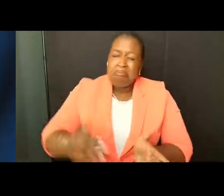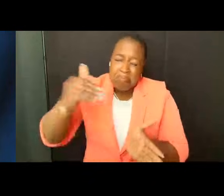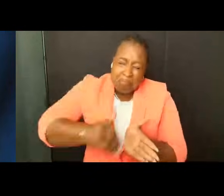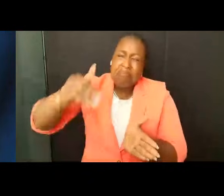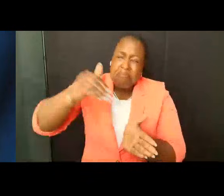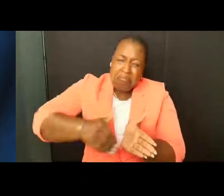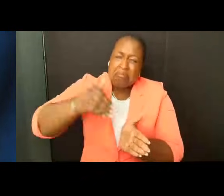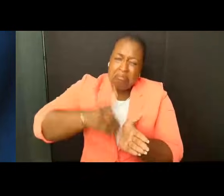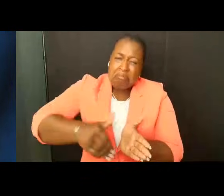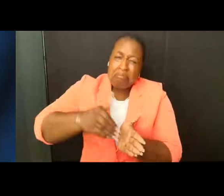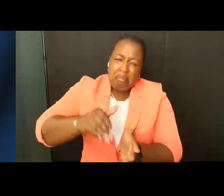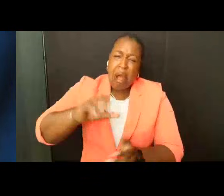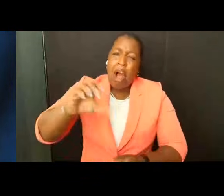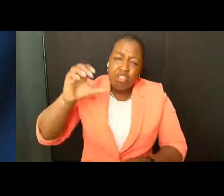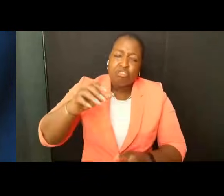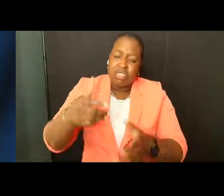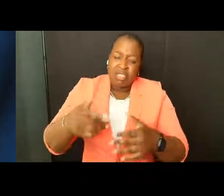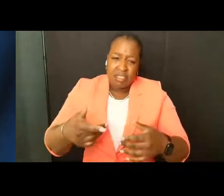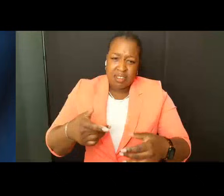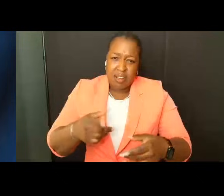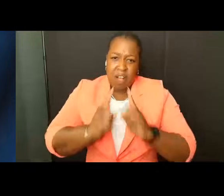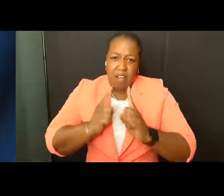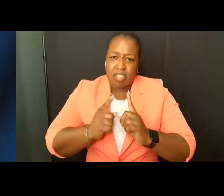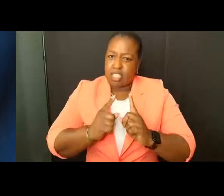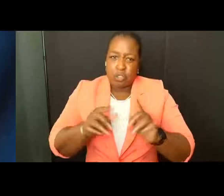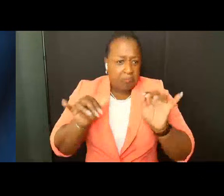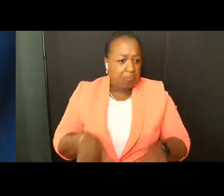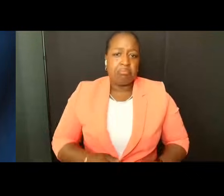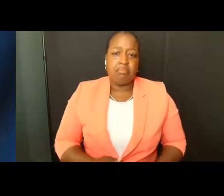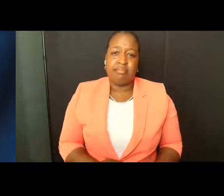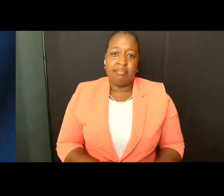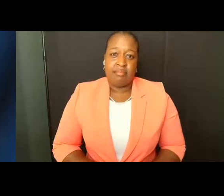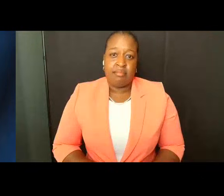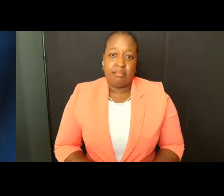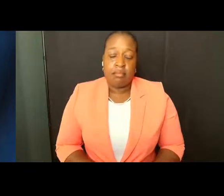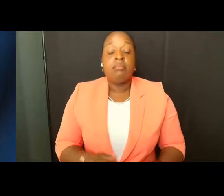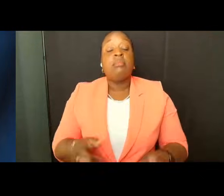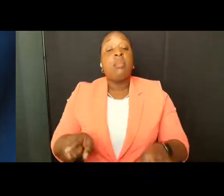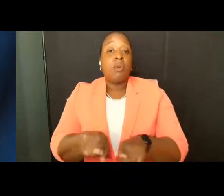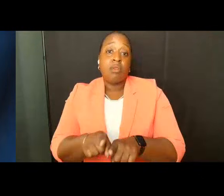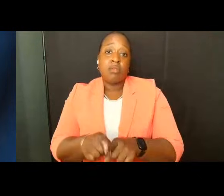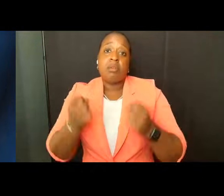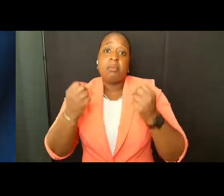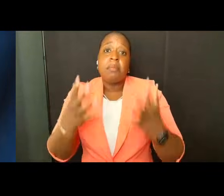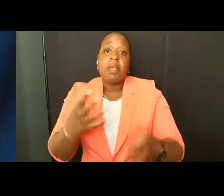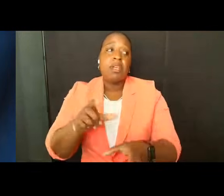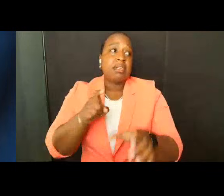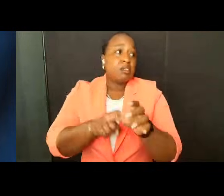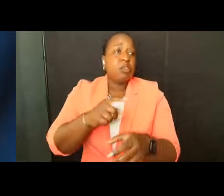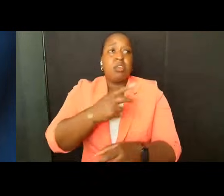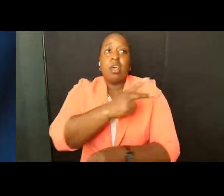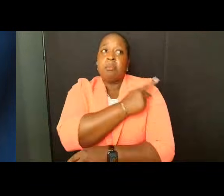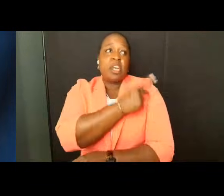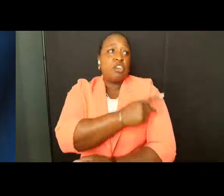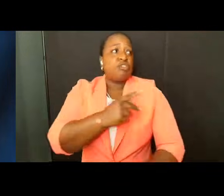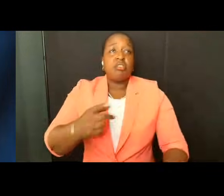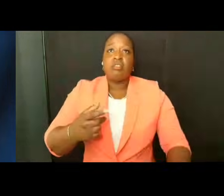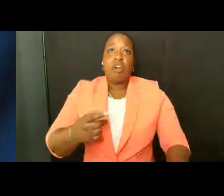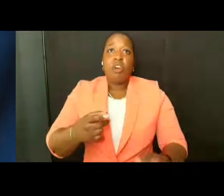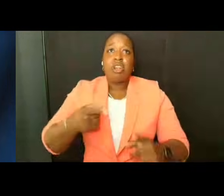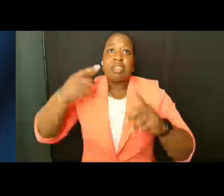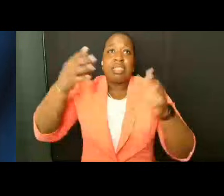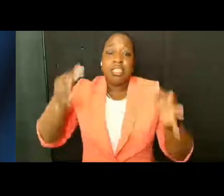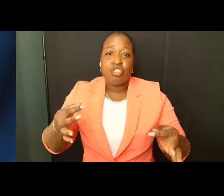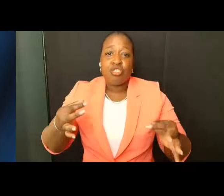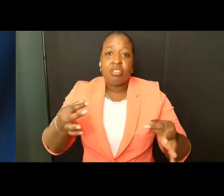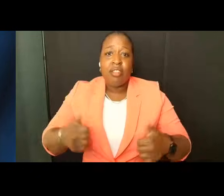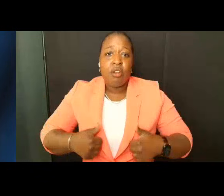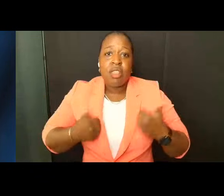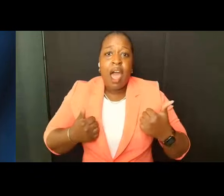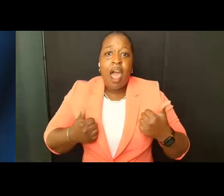many people are just not in a position in their lives. Too many are not making rent. Too many